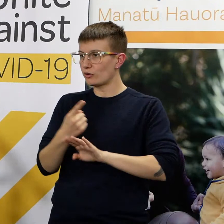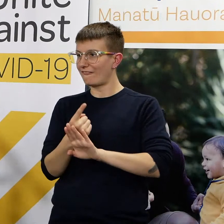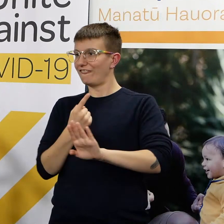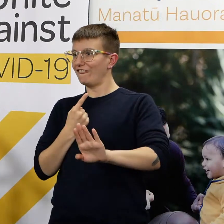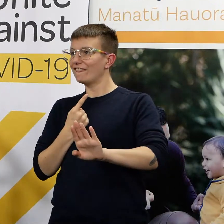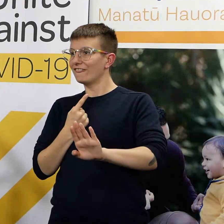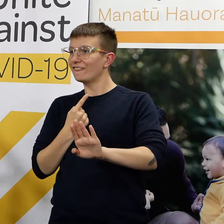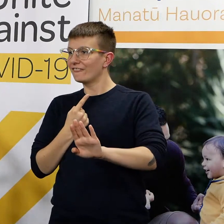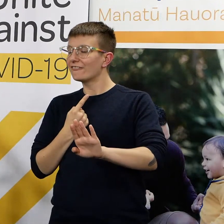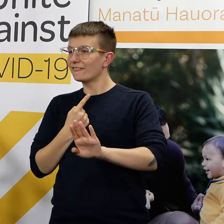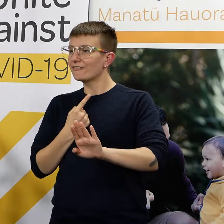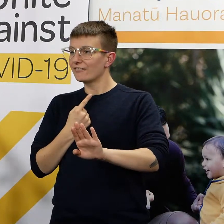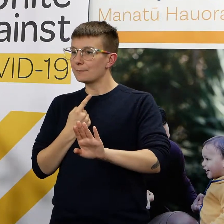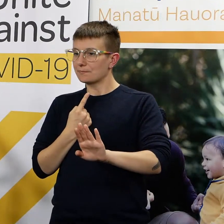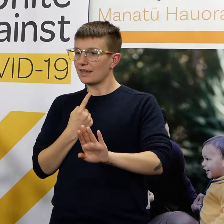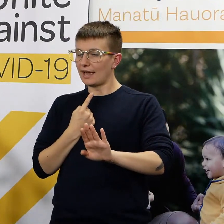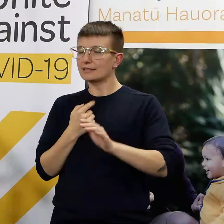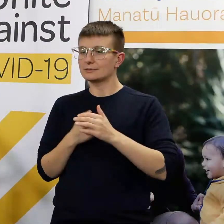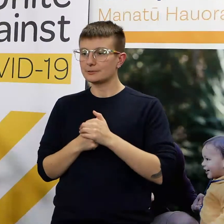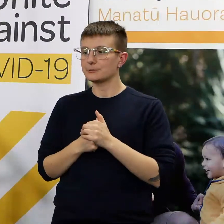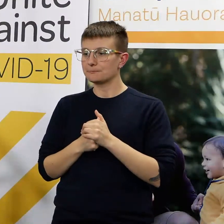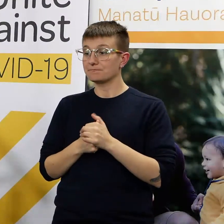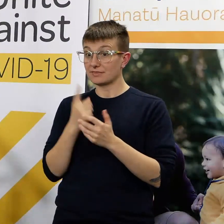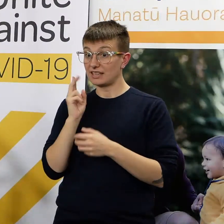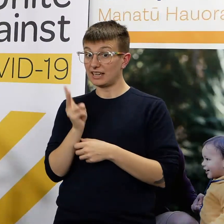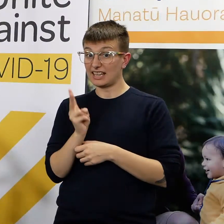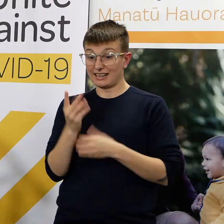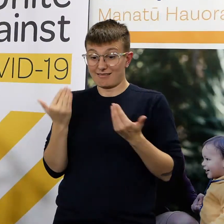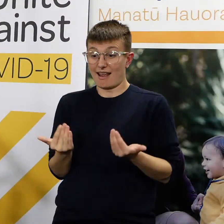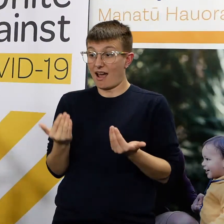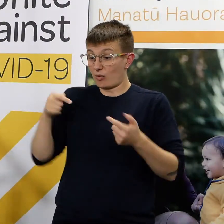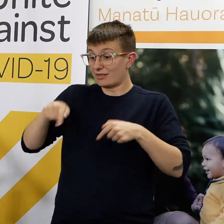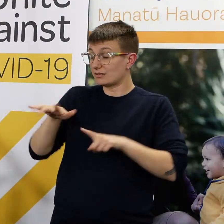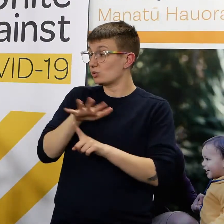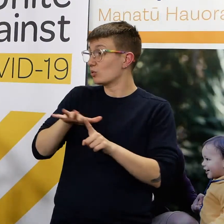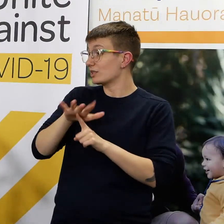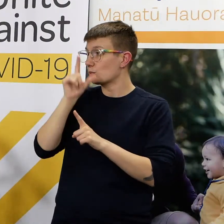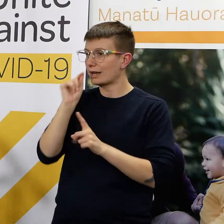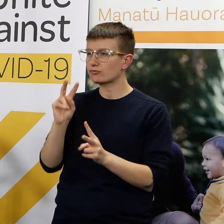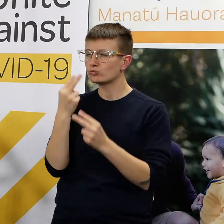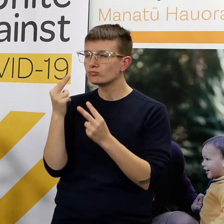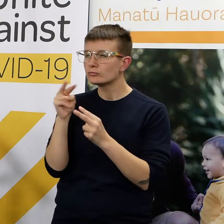And we have an opportunity here to, again review and refine and fine tune our arrangements. Final question.